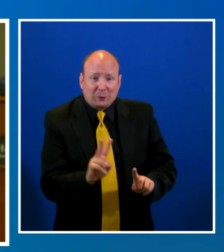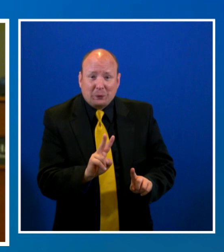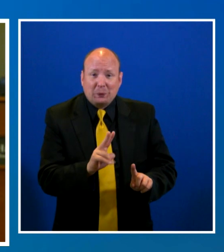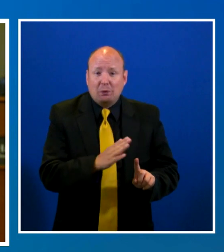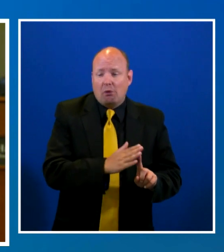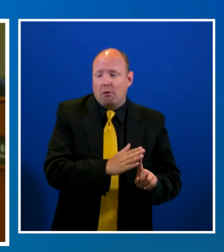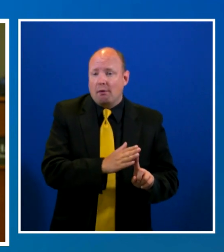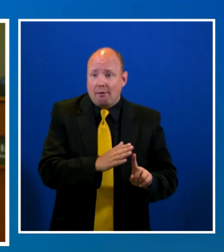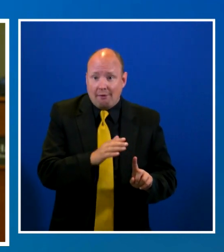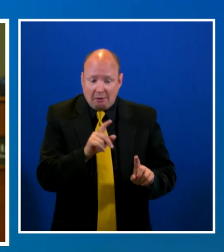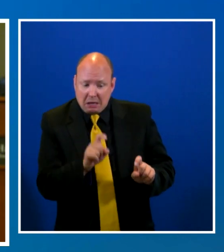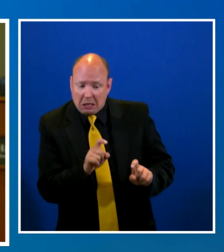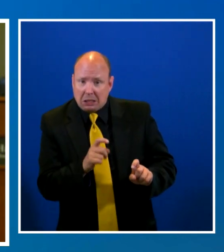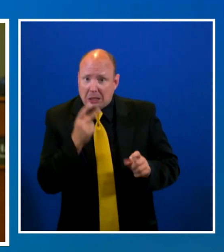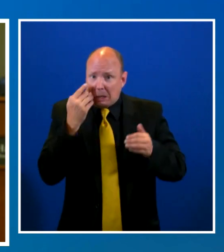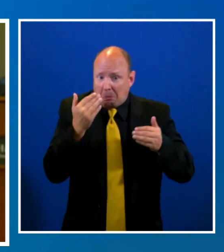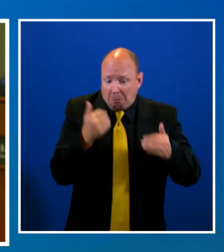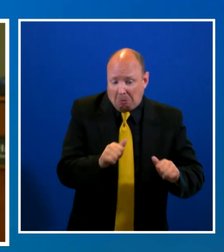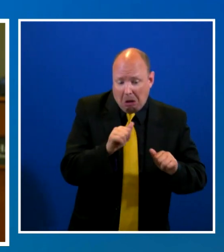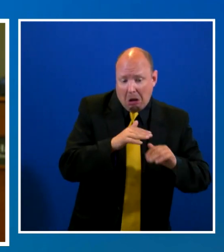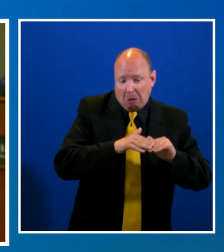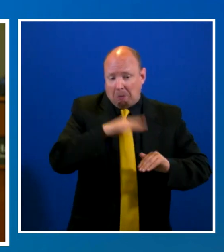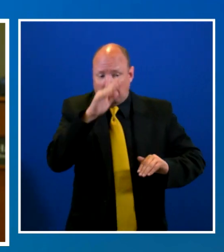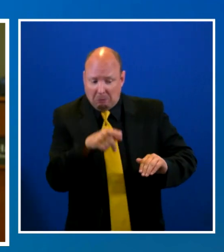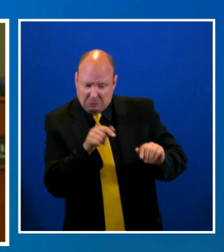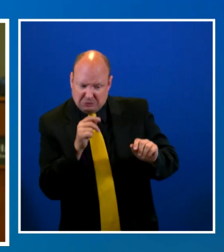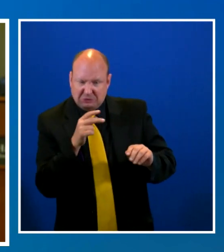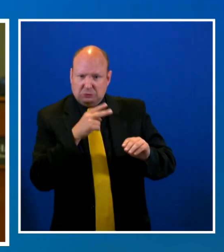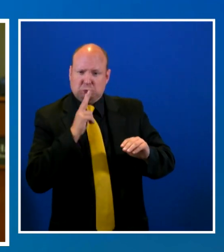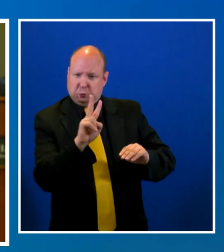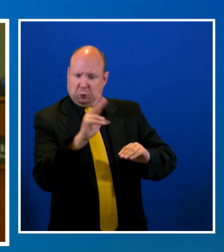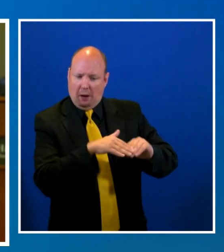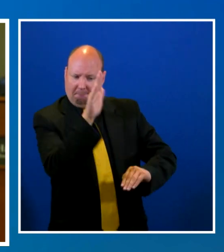The result may lead to the FDA authorizing one or more covid-19